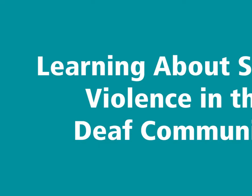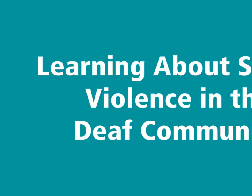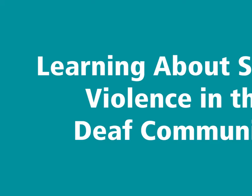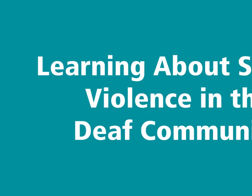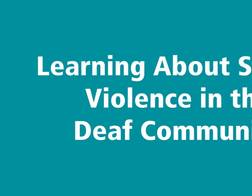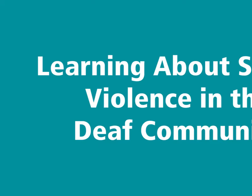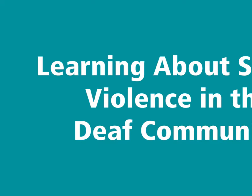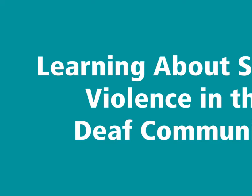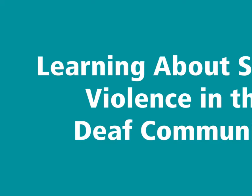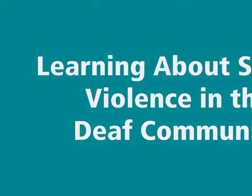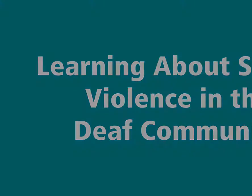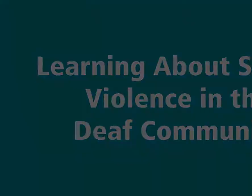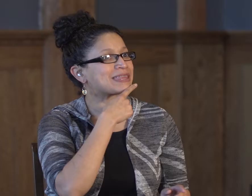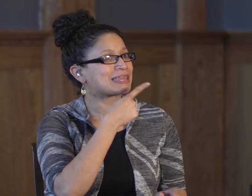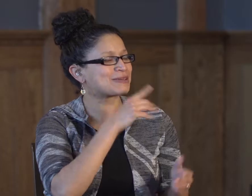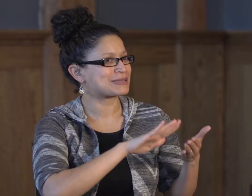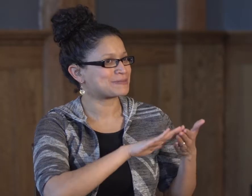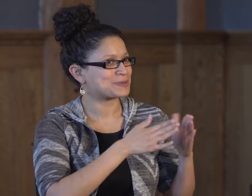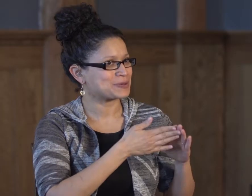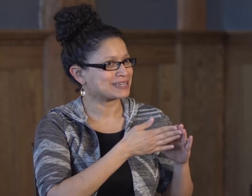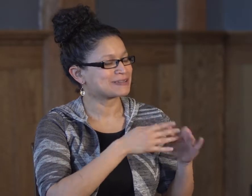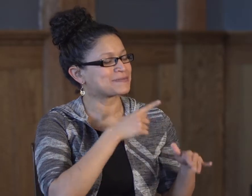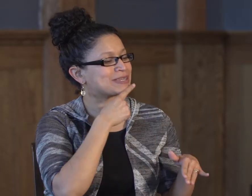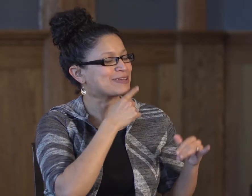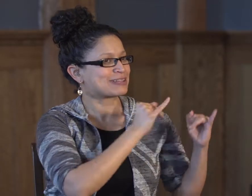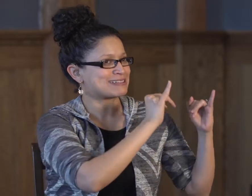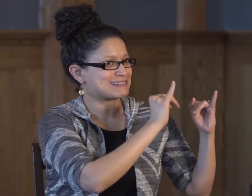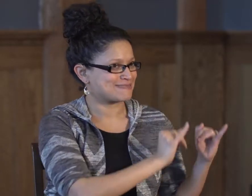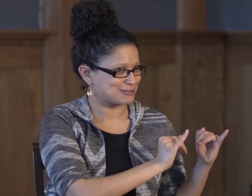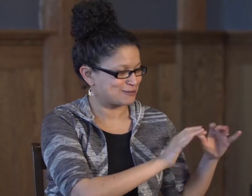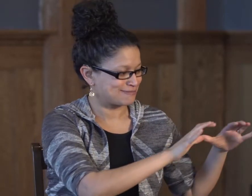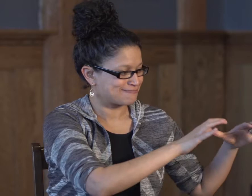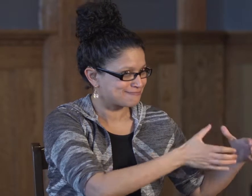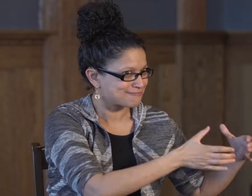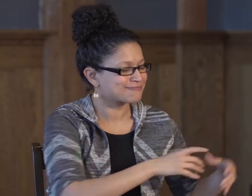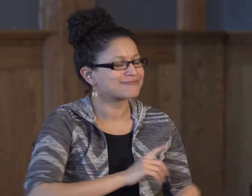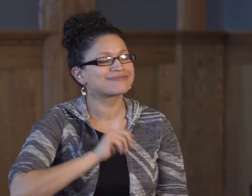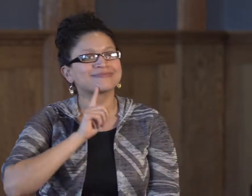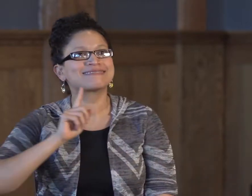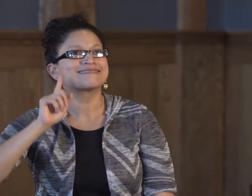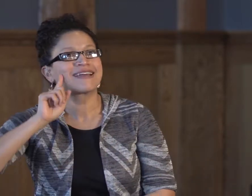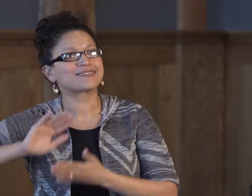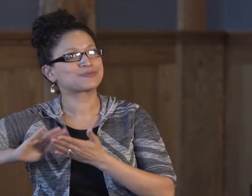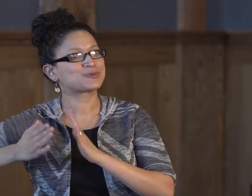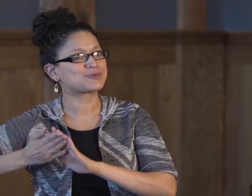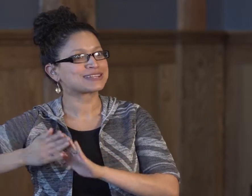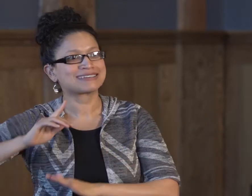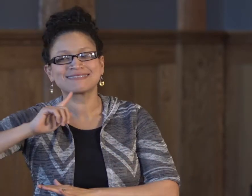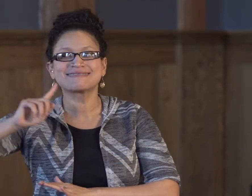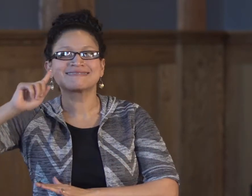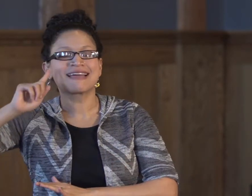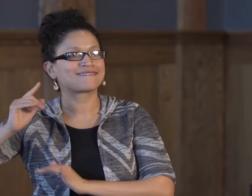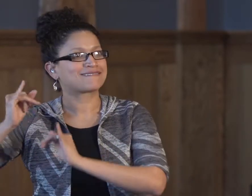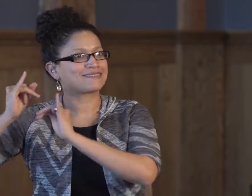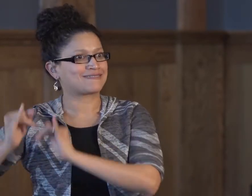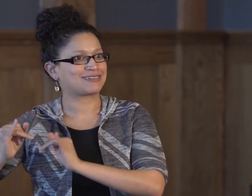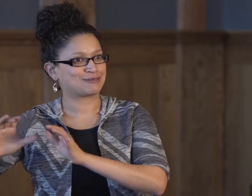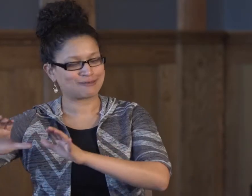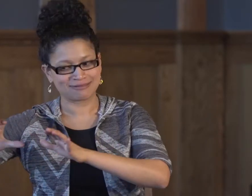So, when looking at the community of individuals who are able to hear versus the Deaf community